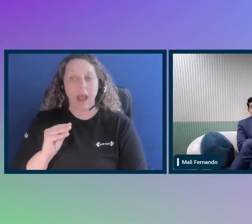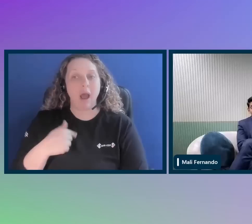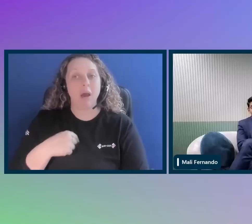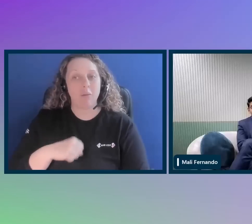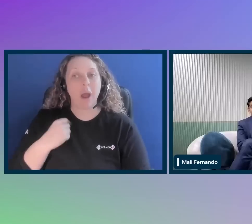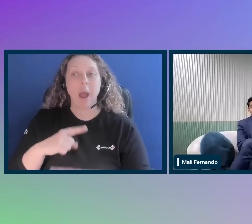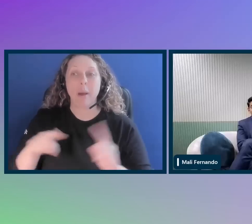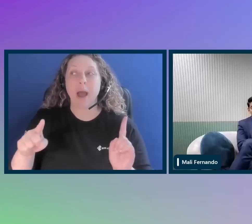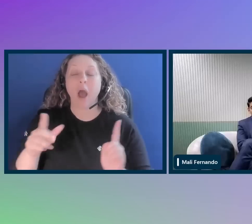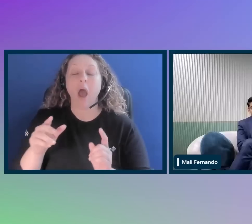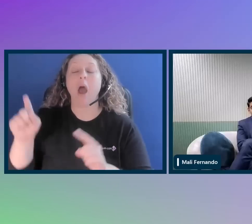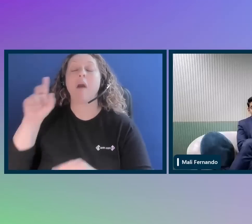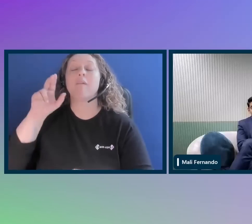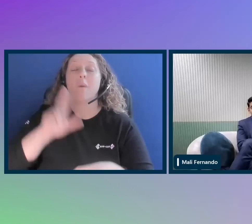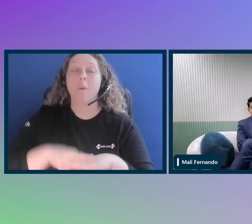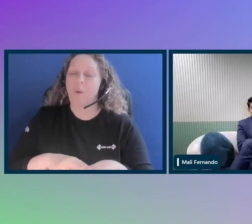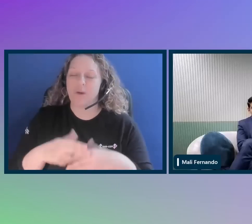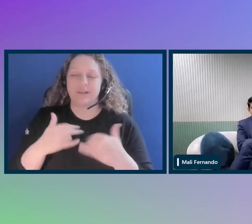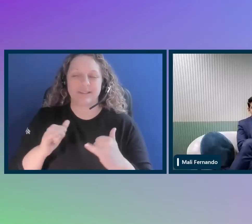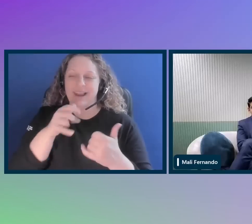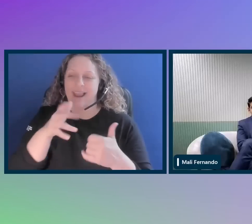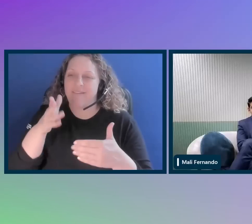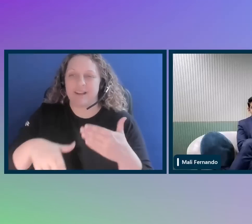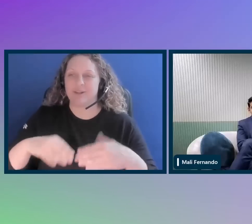that we have more to do and we're only just getting started.